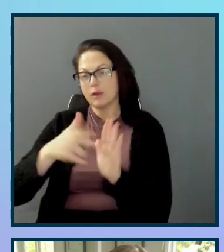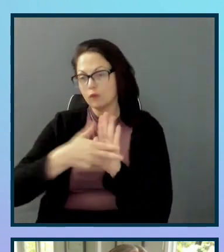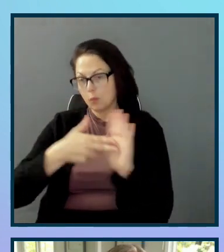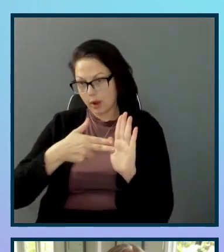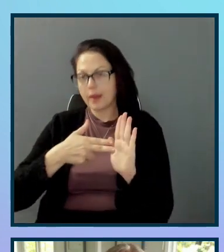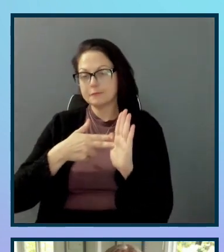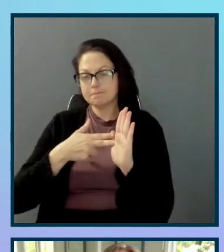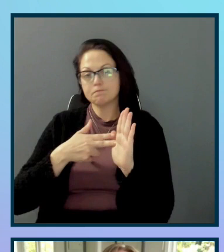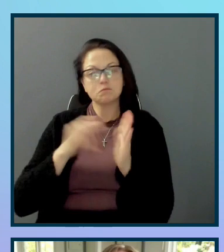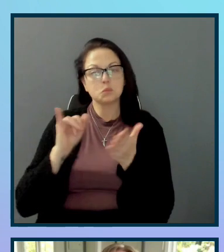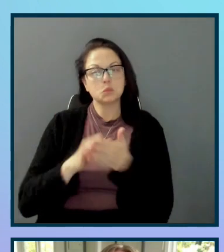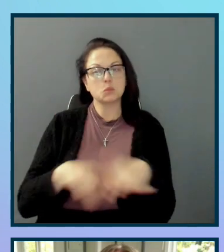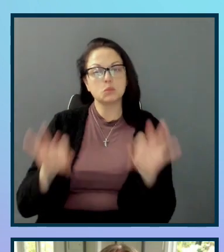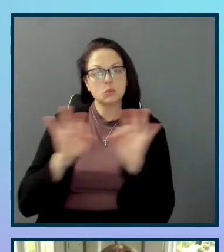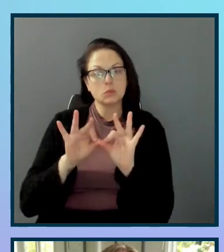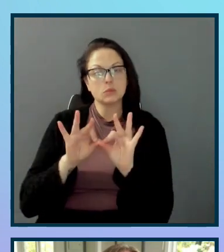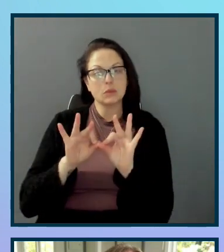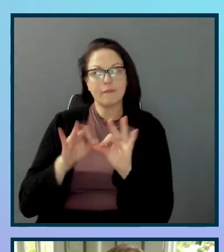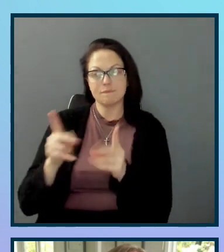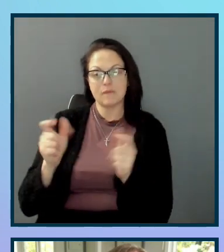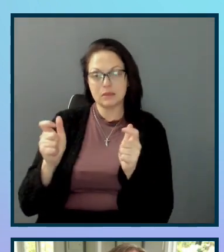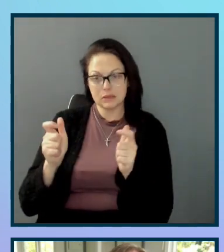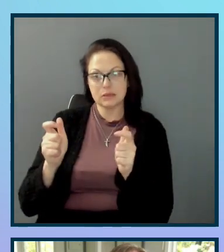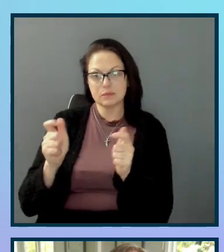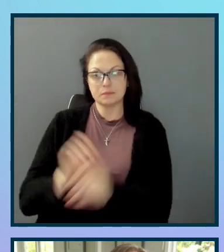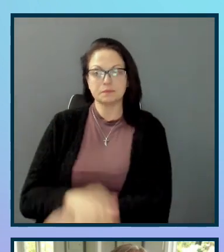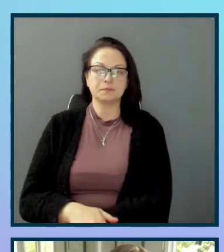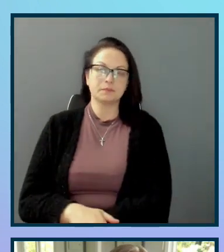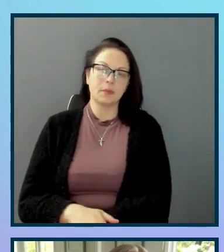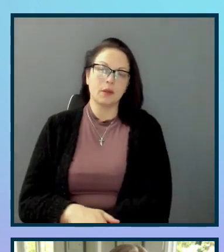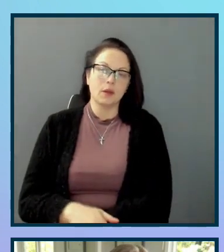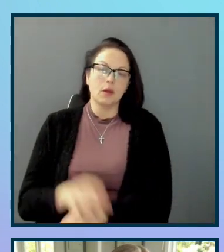is the key to getting there fast. Also, we've got the metaverse coming in